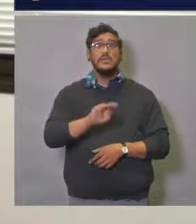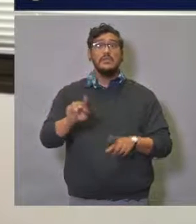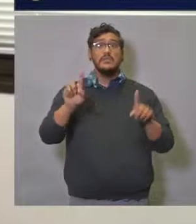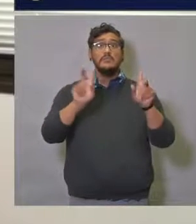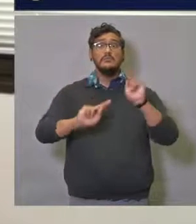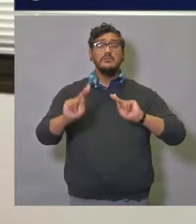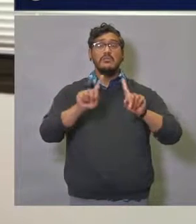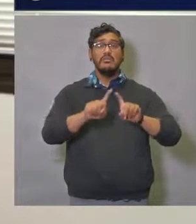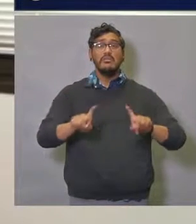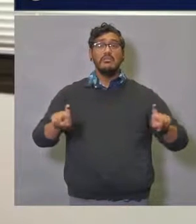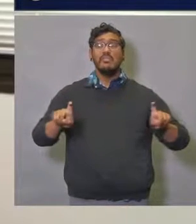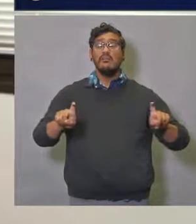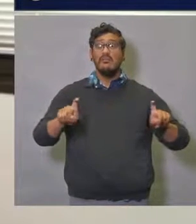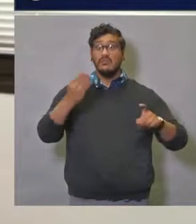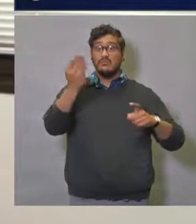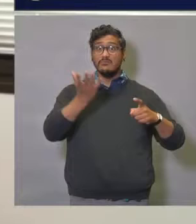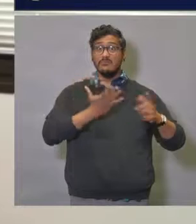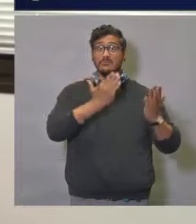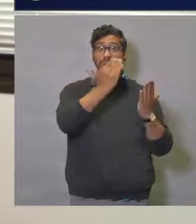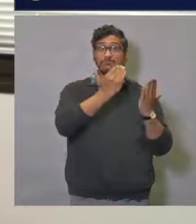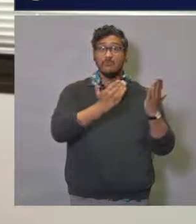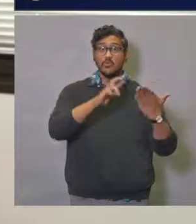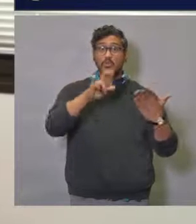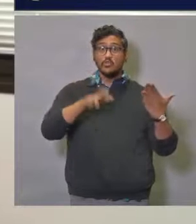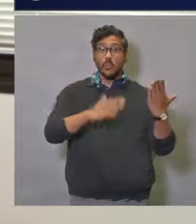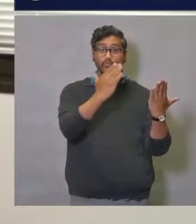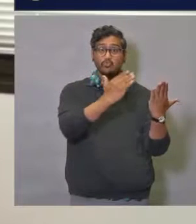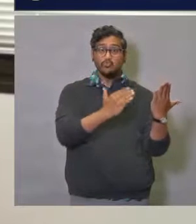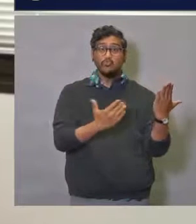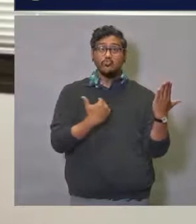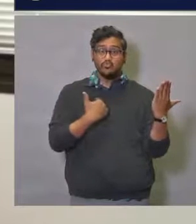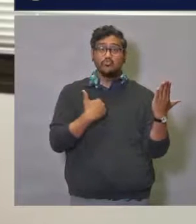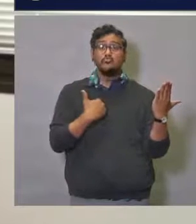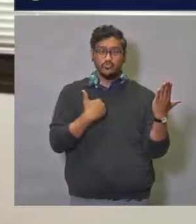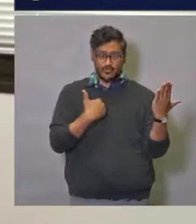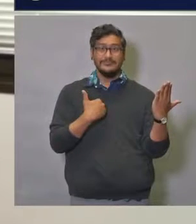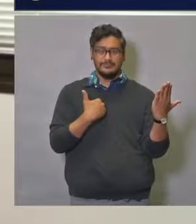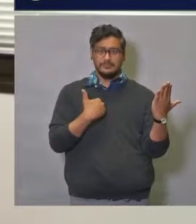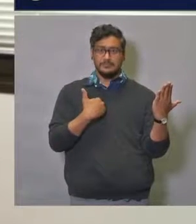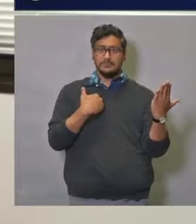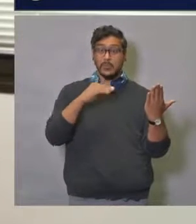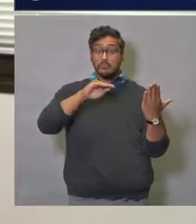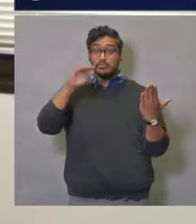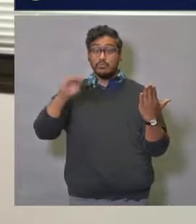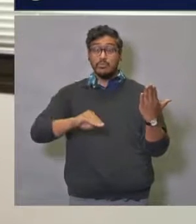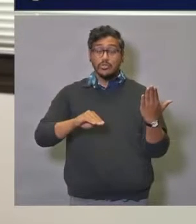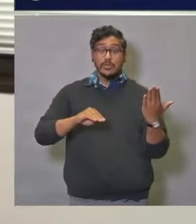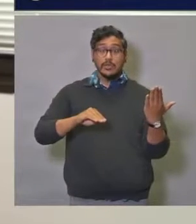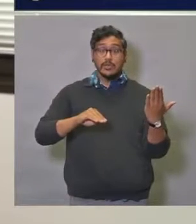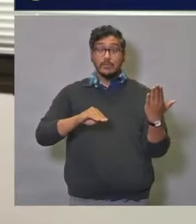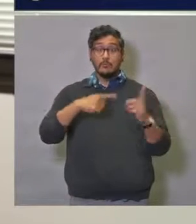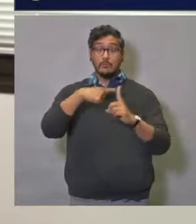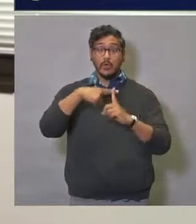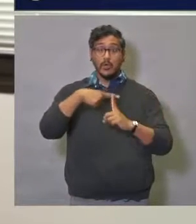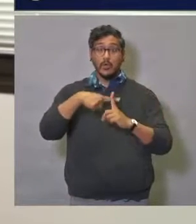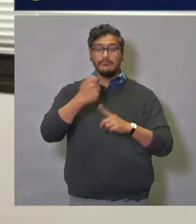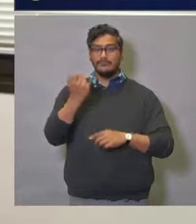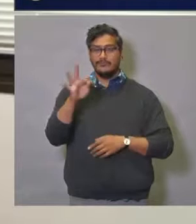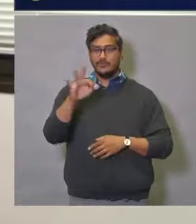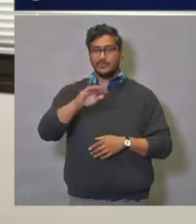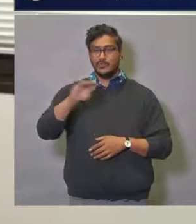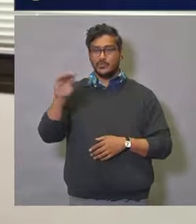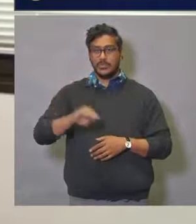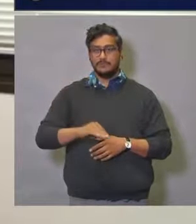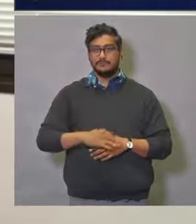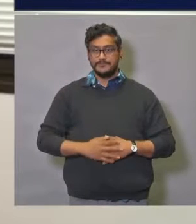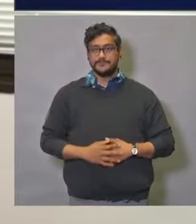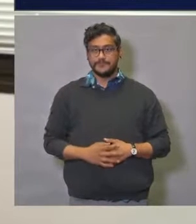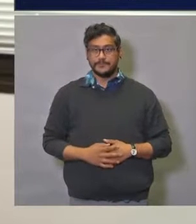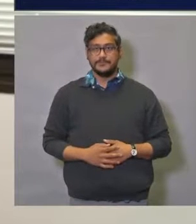DE LOS RESIDENTES. HASTA LA